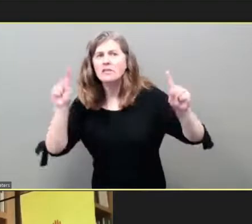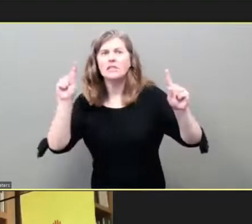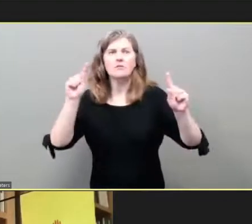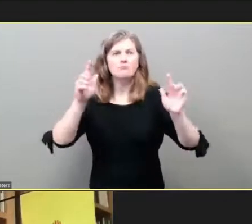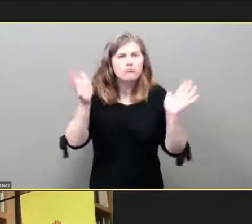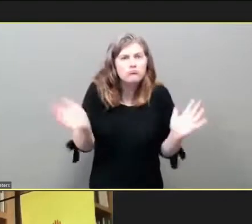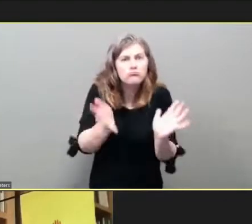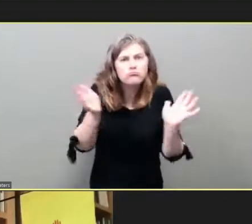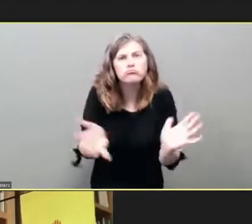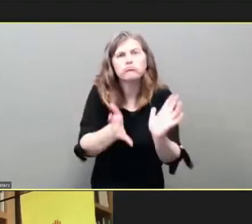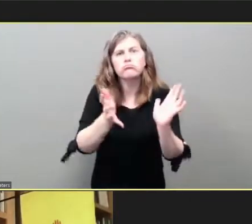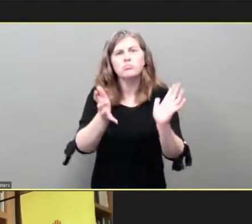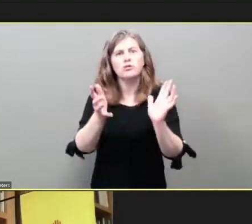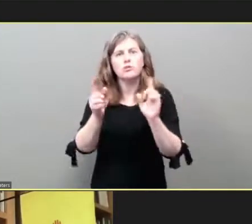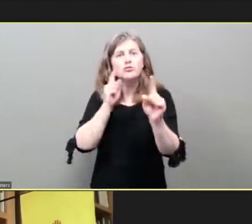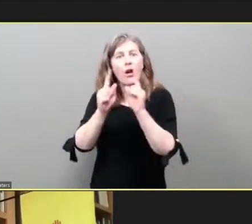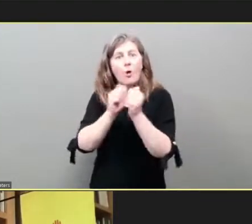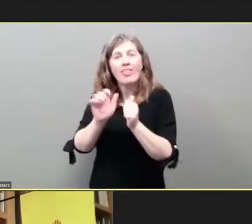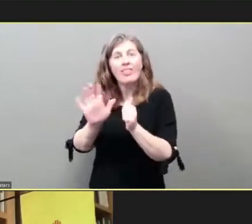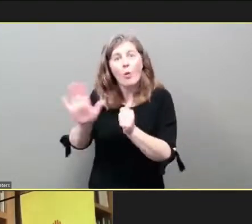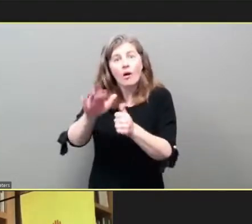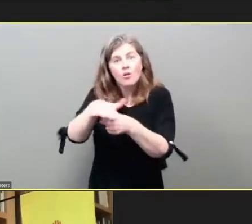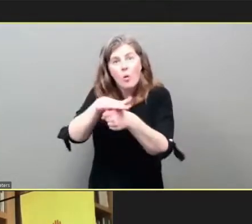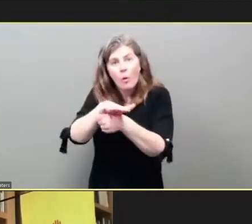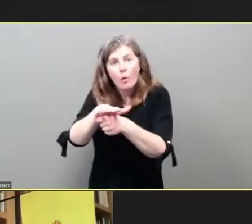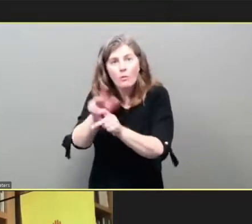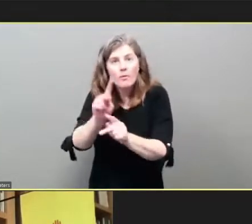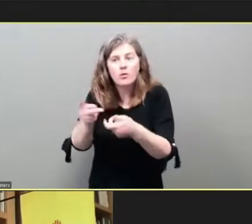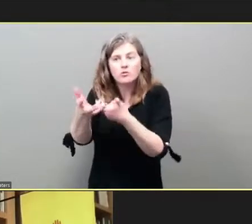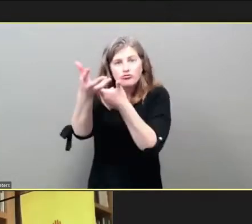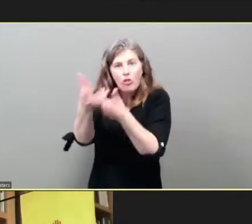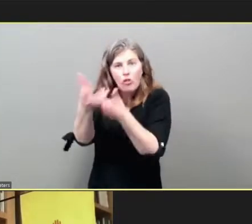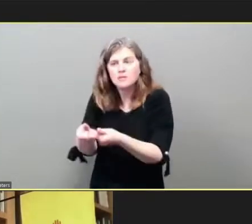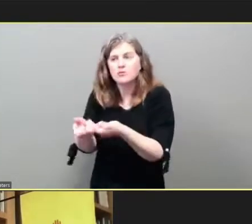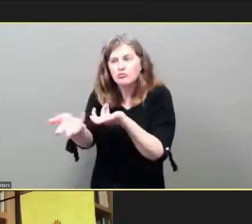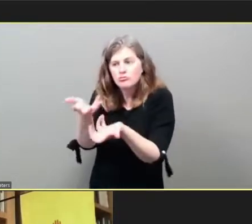with their trusted voices in their lives etcetera, etcetera. I do know